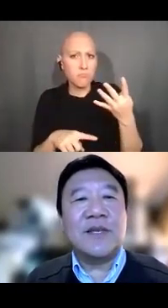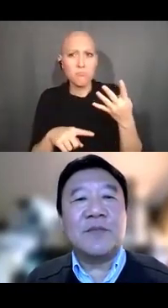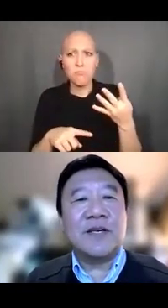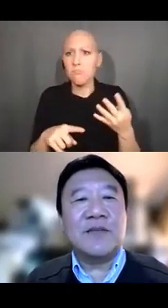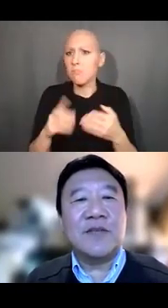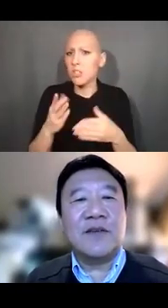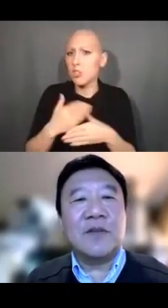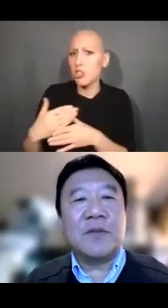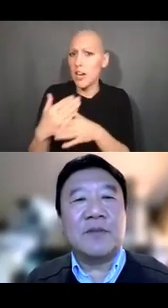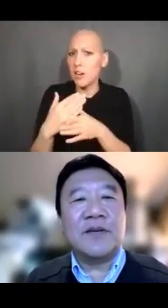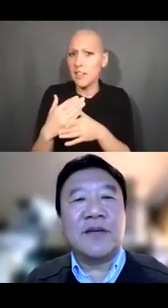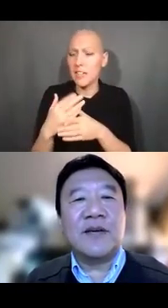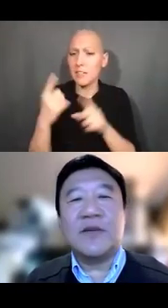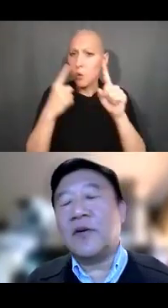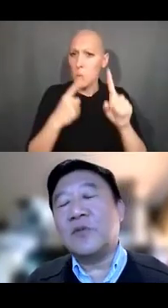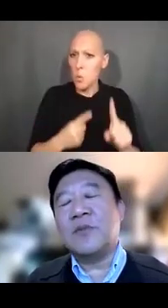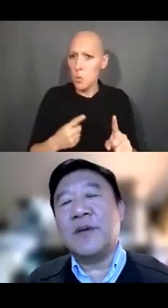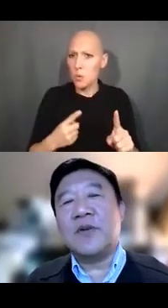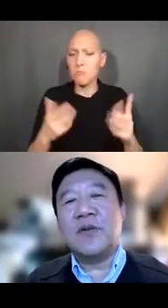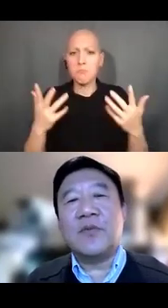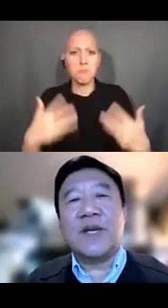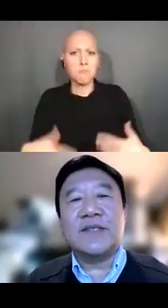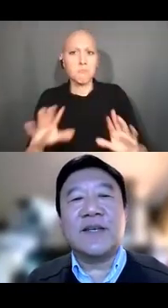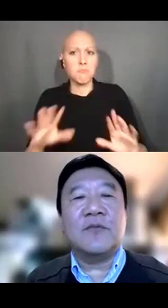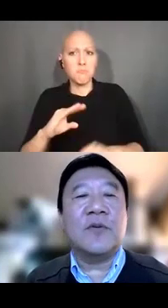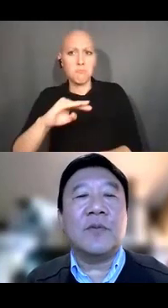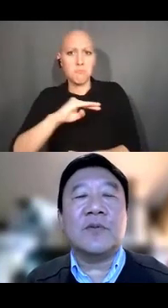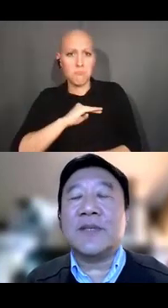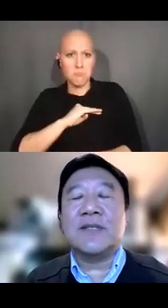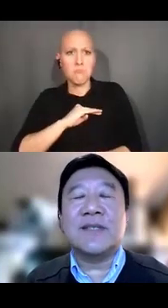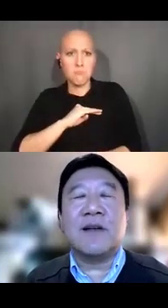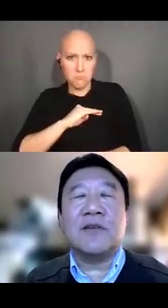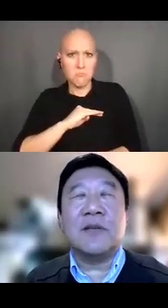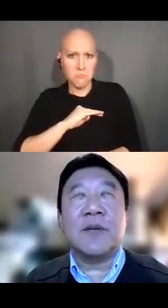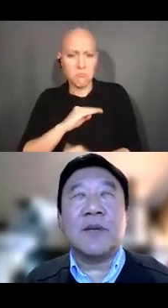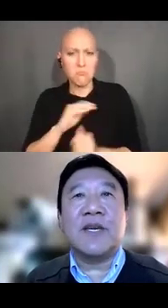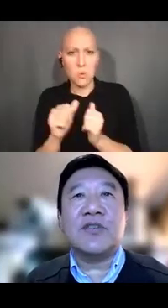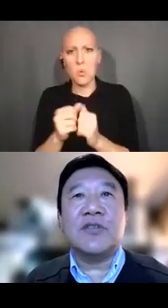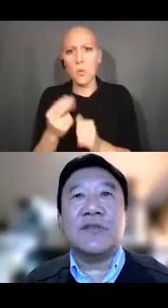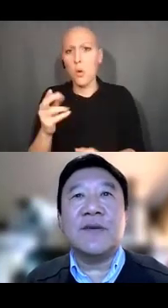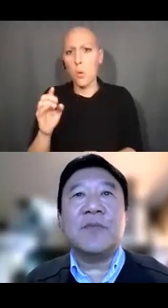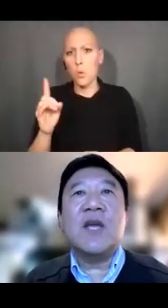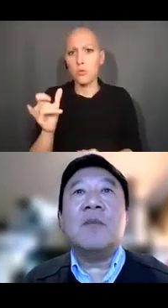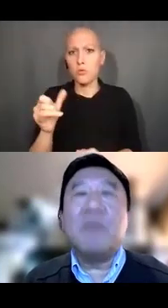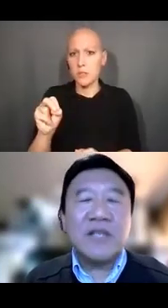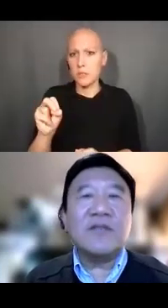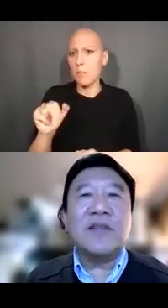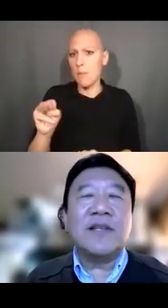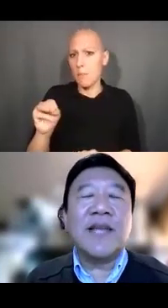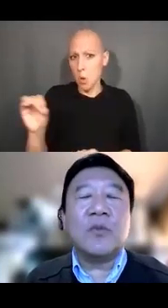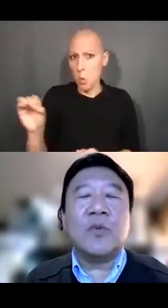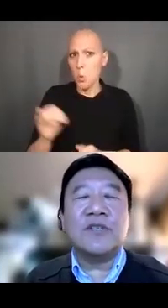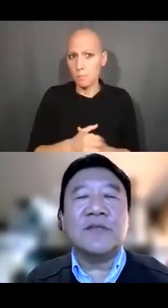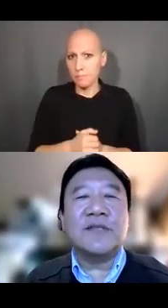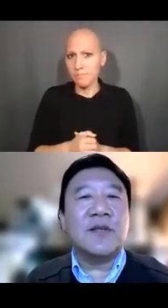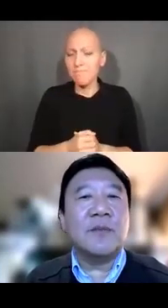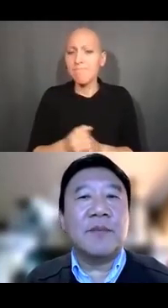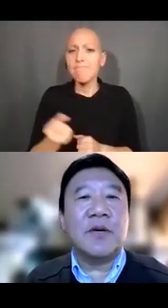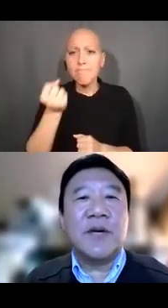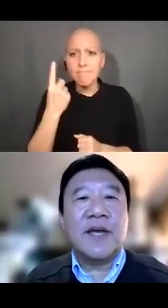the objectives of the Holdren Memo on the right side with respect to scholarly publications, much of the language you'll see in the memo